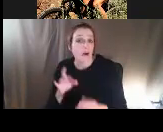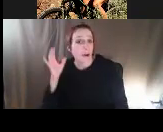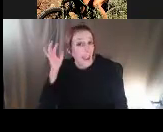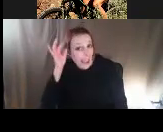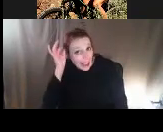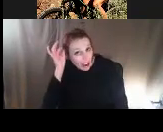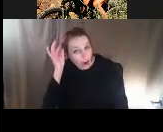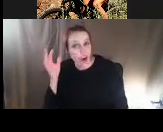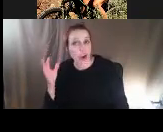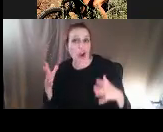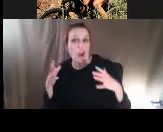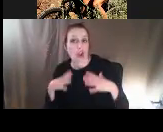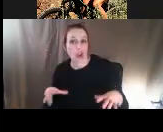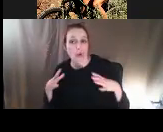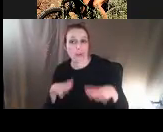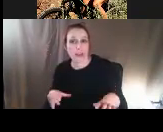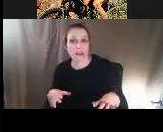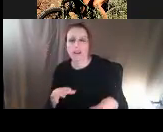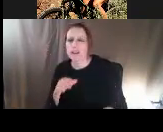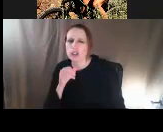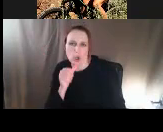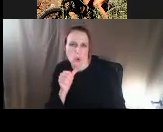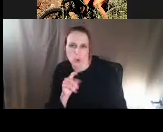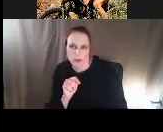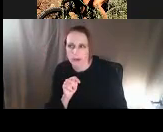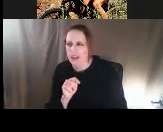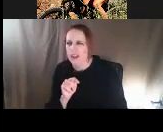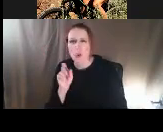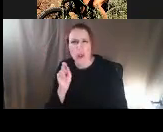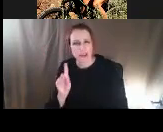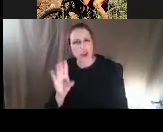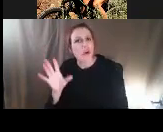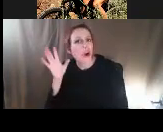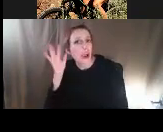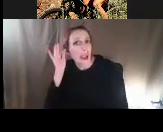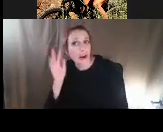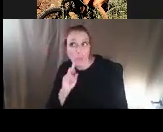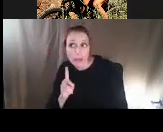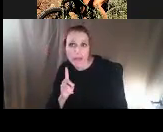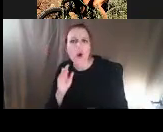don't do it. "Is your hair real? Can I touch it?" Please never touch anybody's hair without